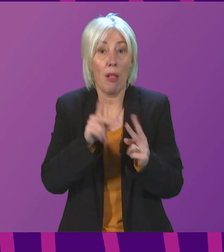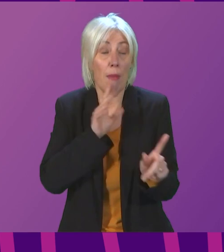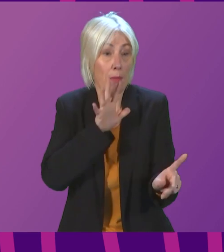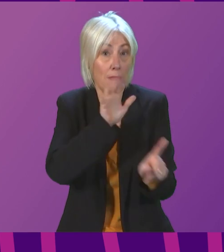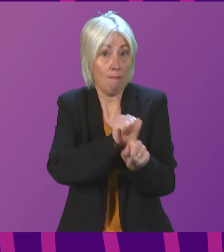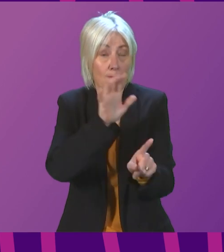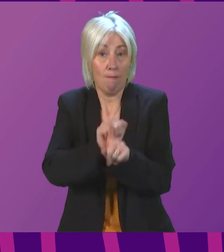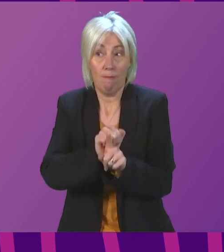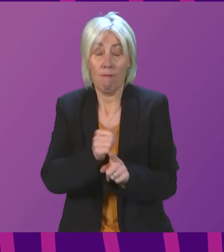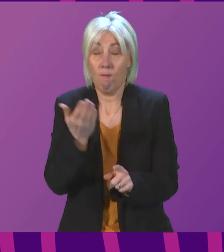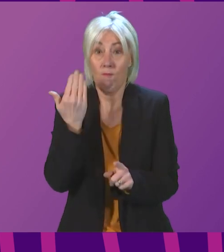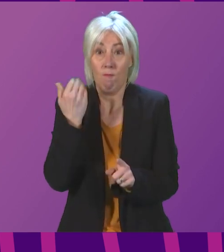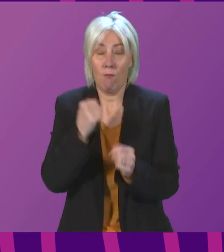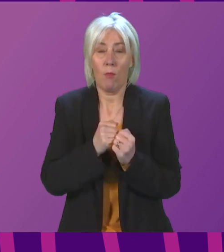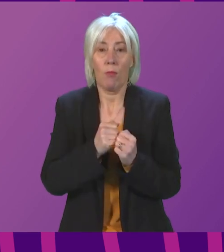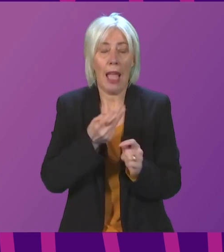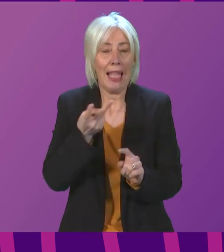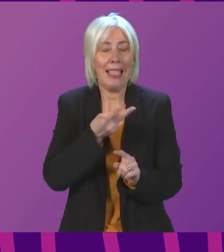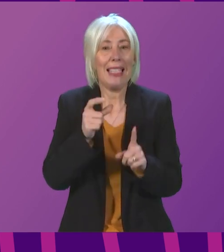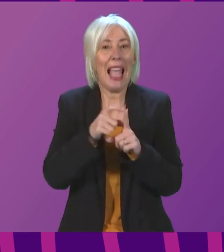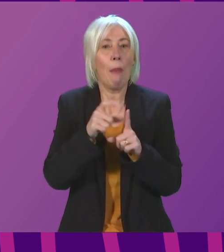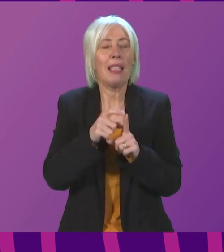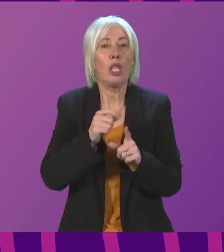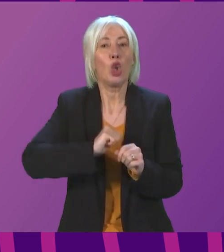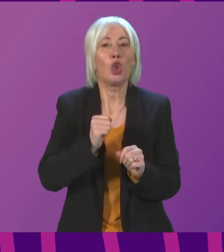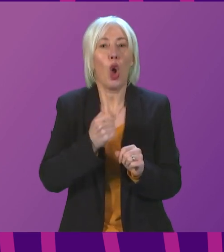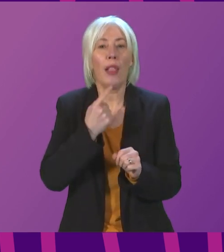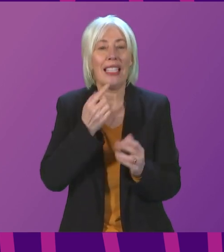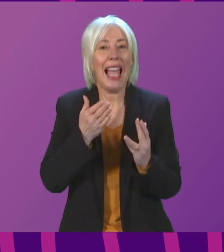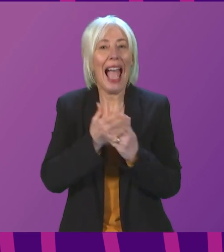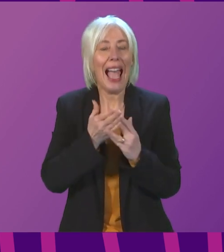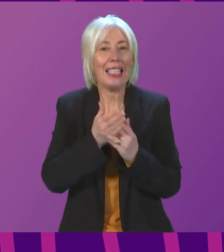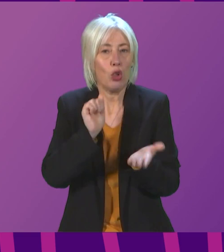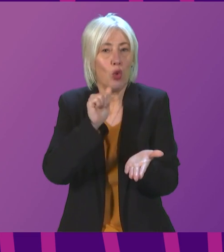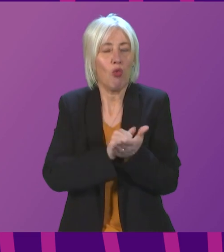Last week, Diabetes Scotland reported that access to the correct diabetes technology,